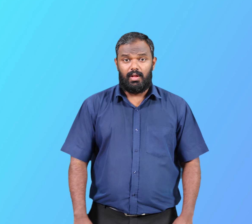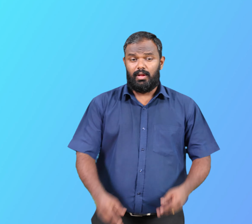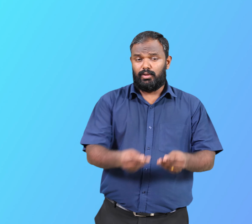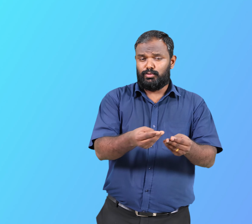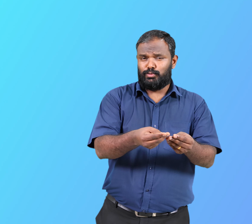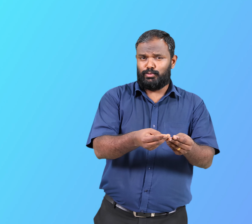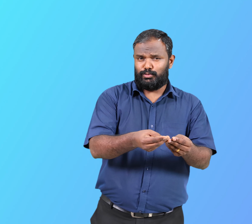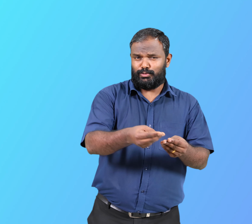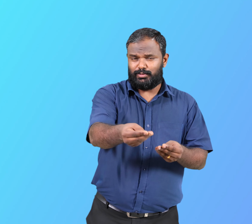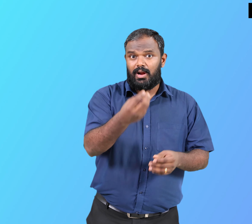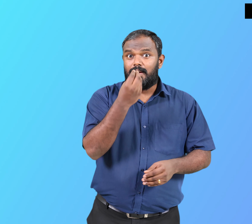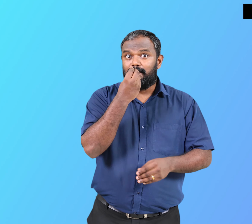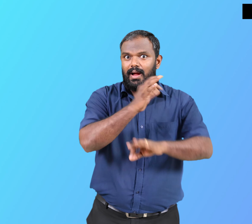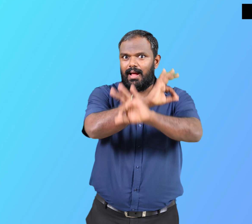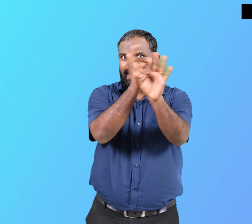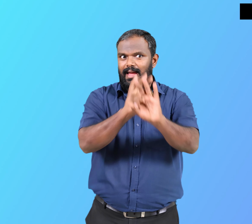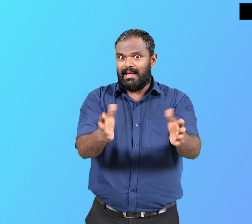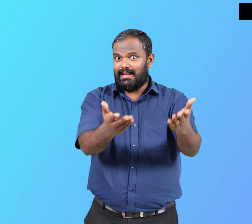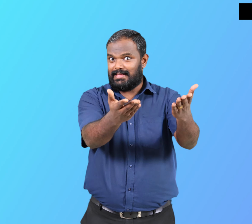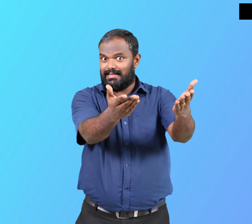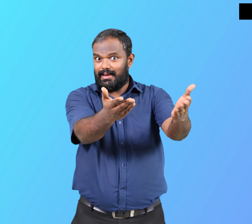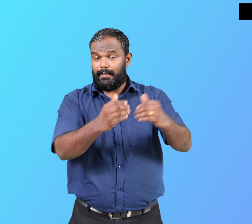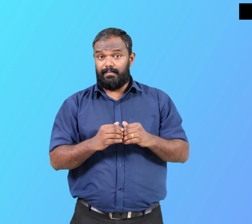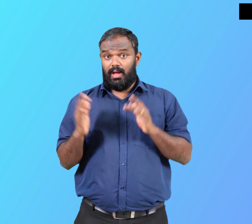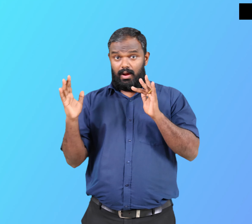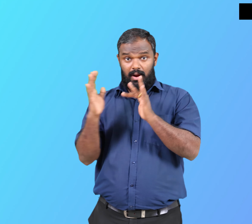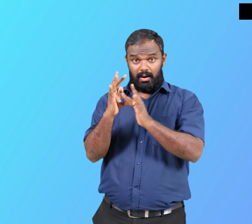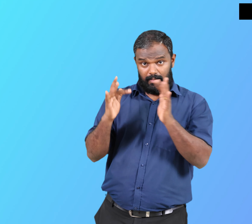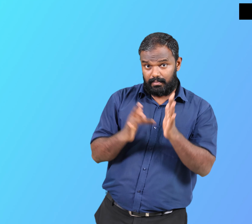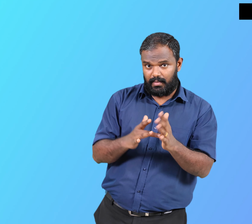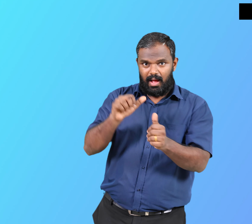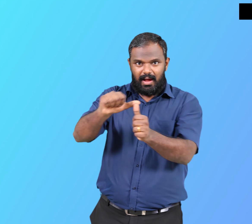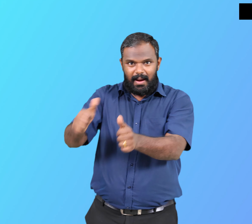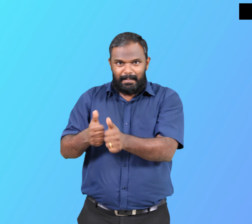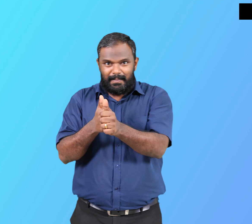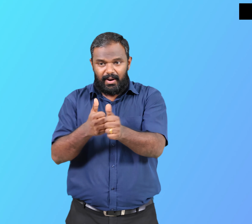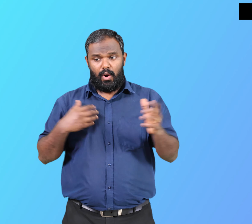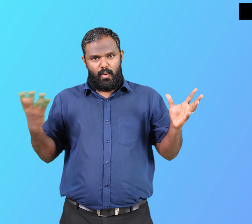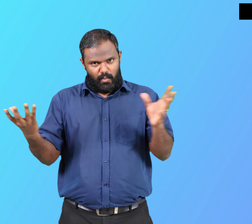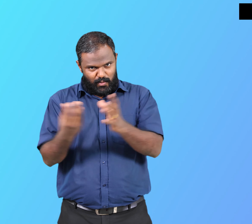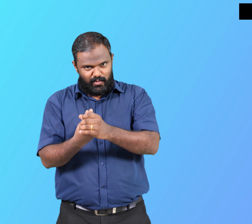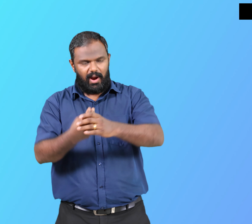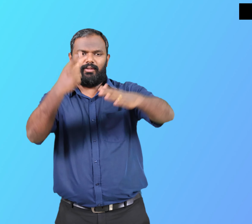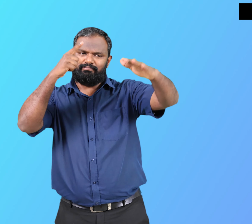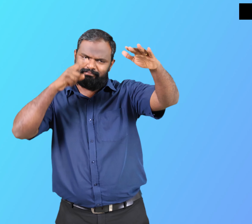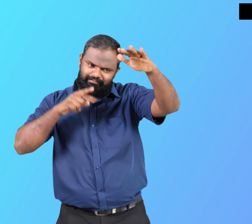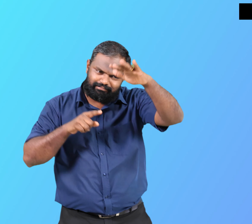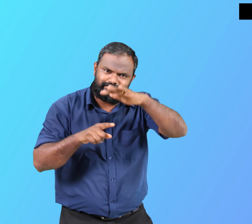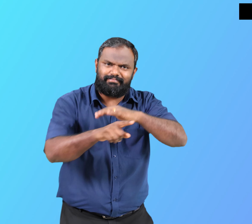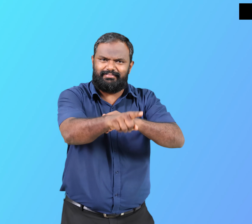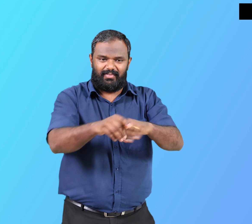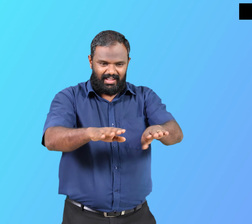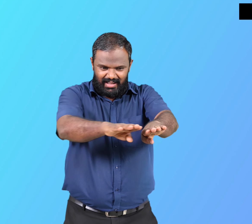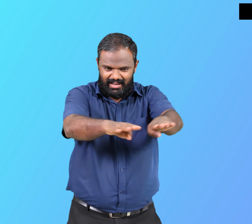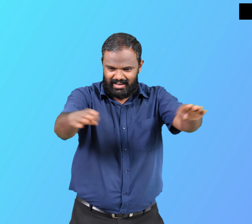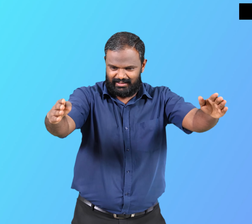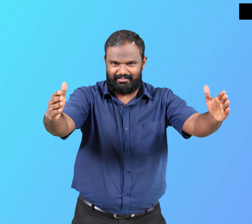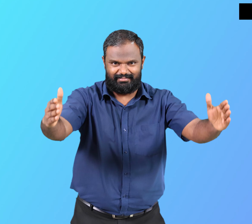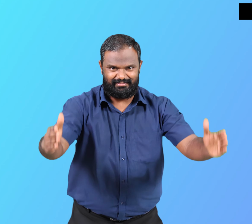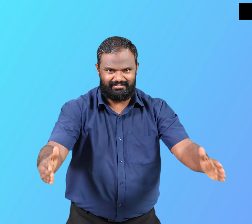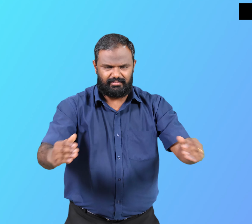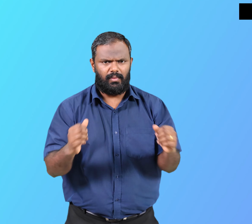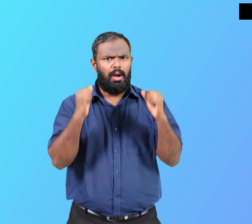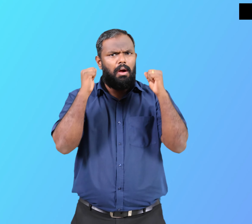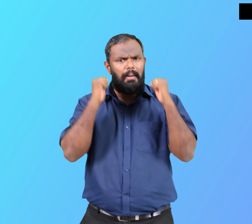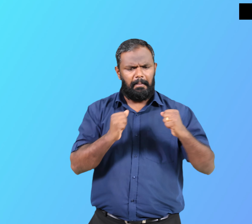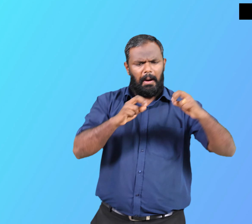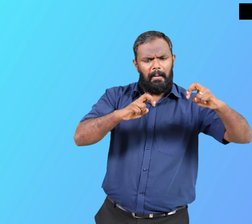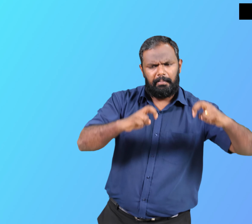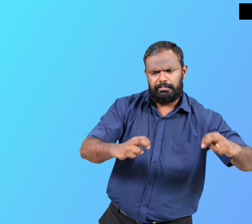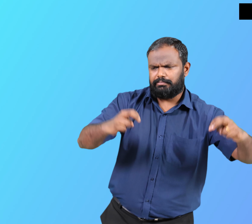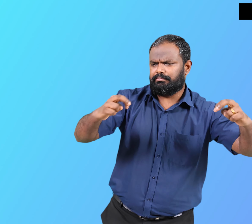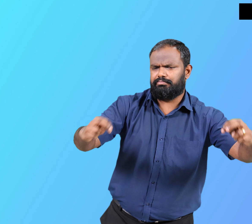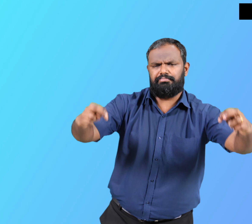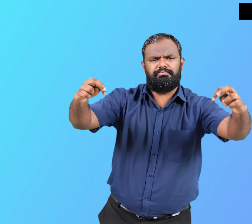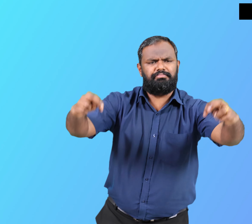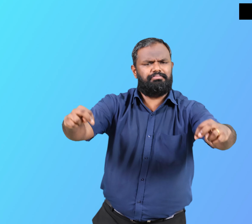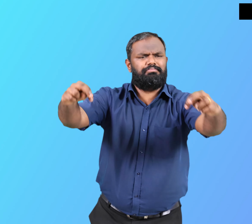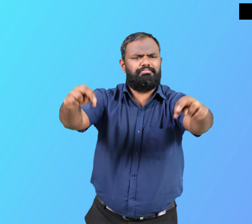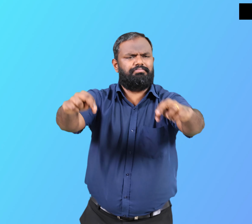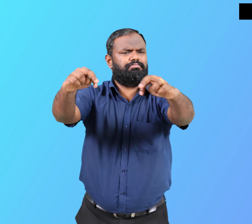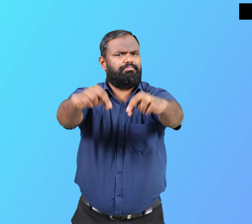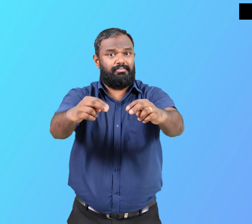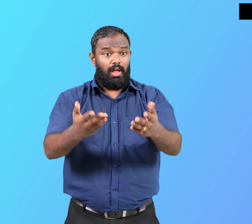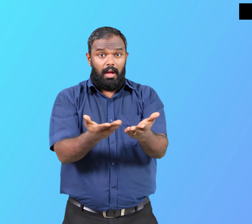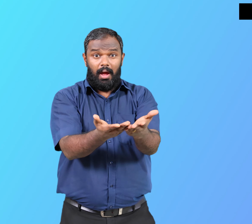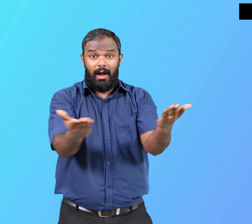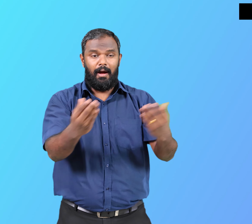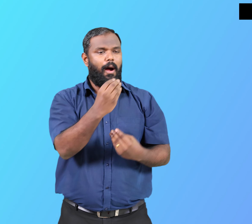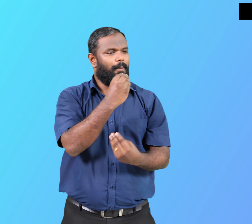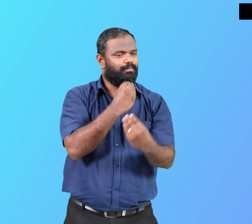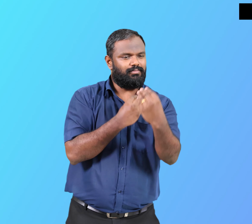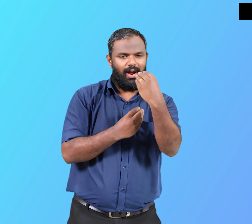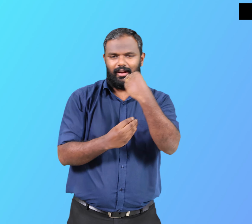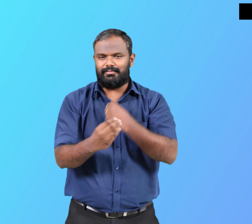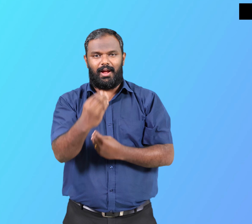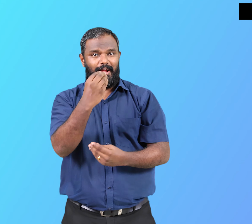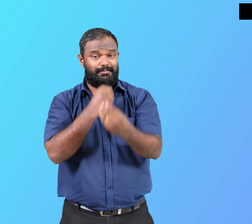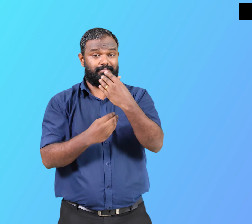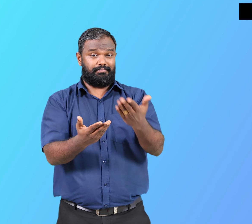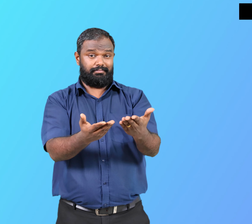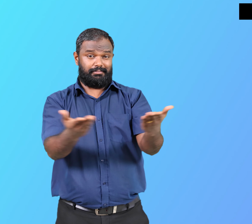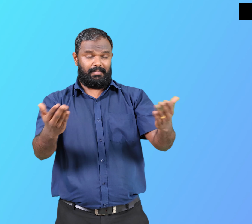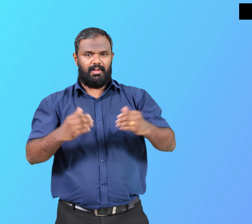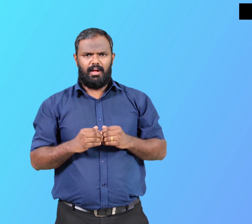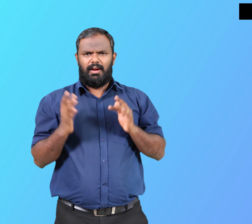When the time came for them to eat the Passover meal, Jesus and the apostles were together at the table.